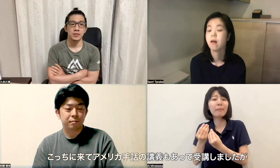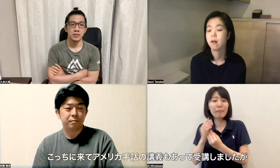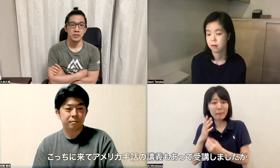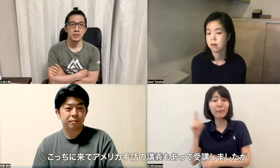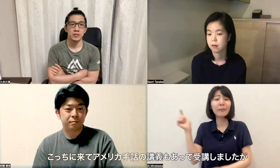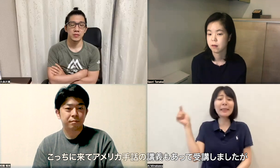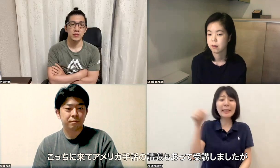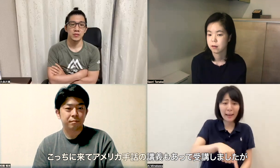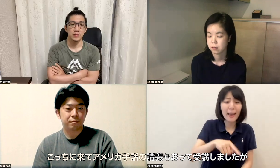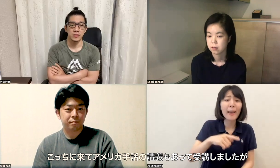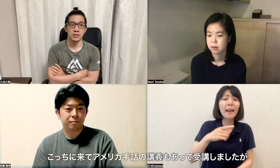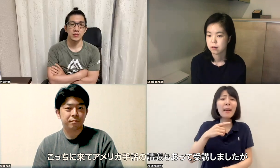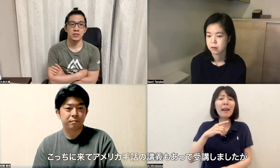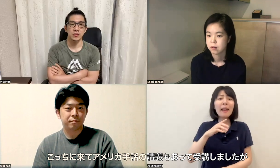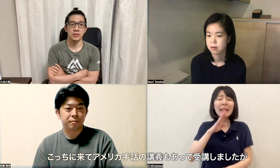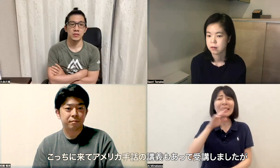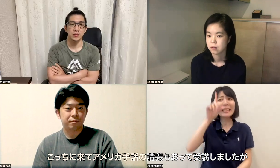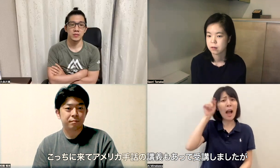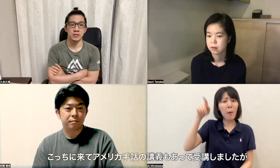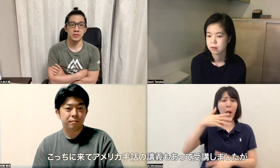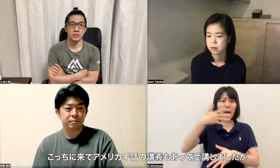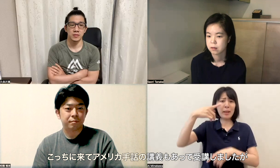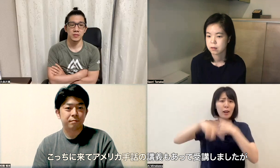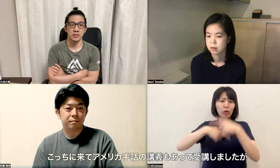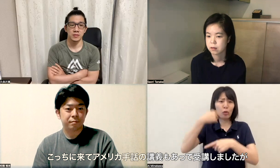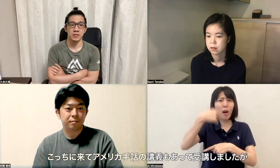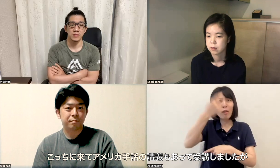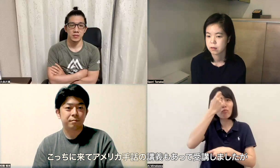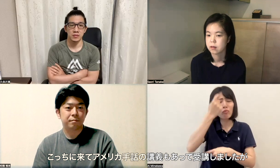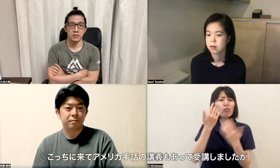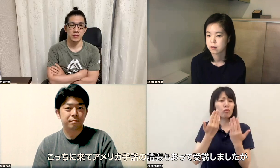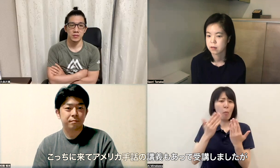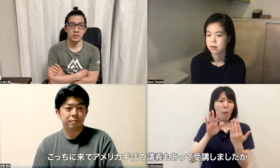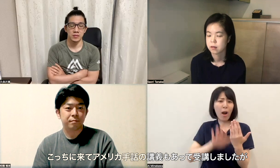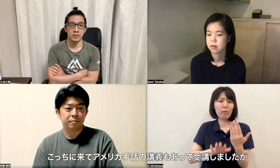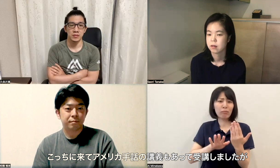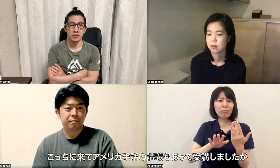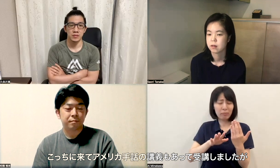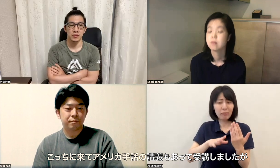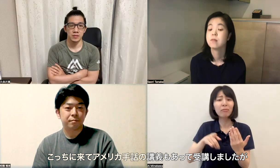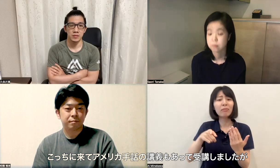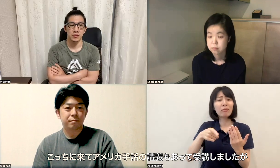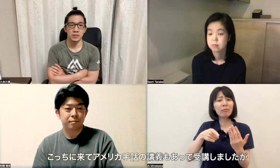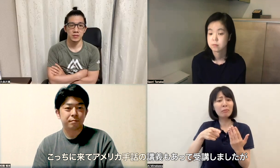I took a lecture of ASL, here at Gallaudet, but